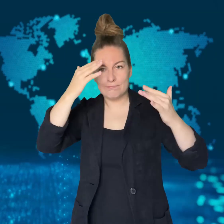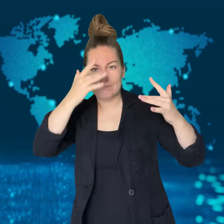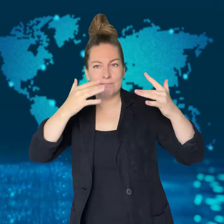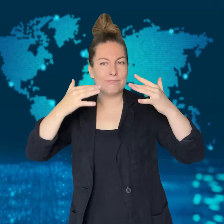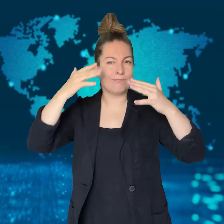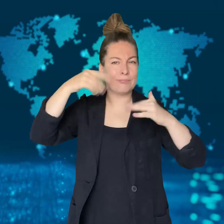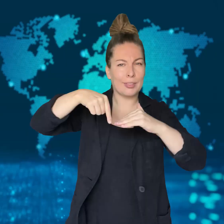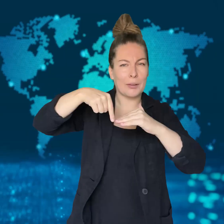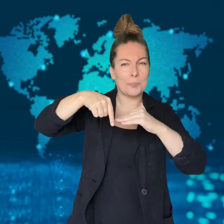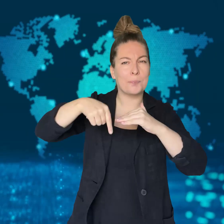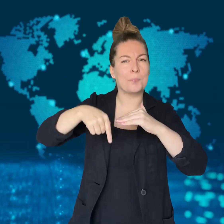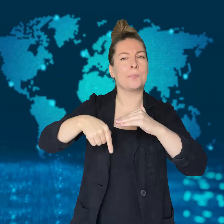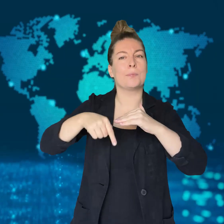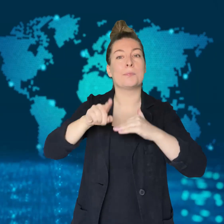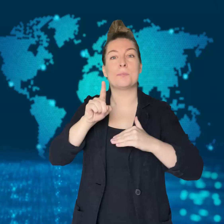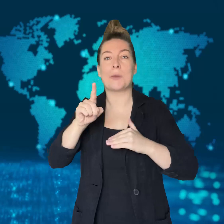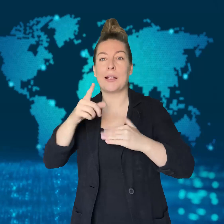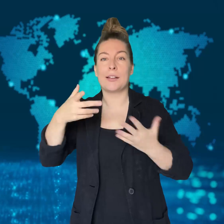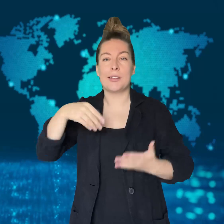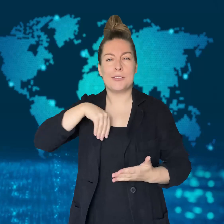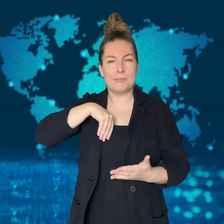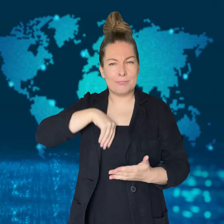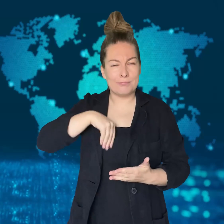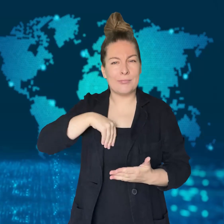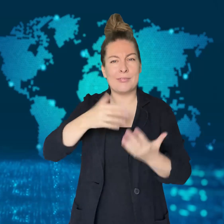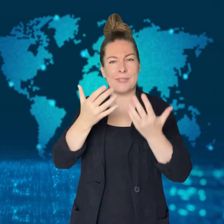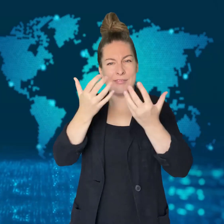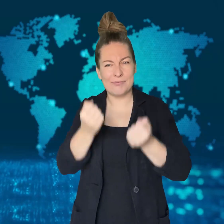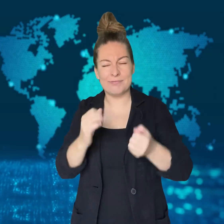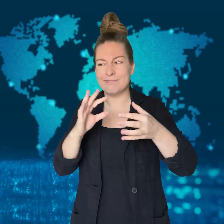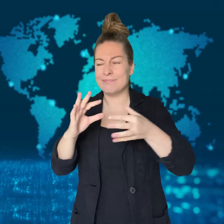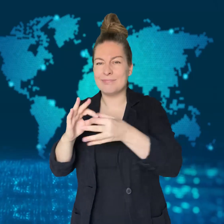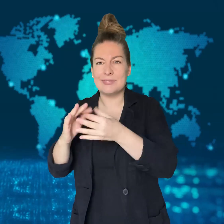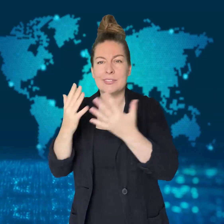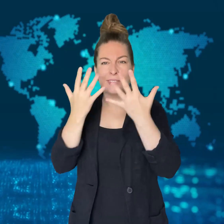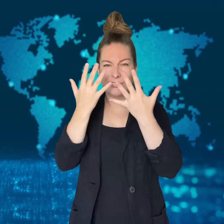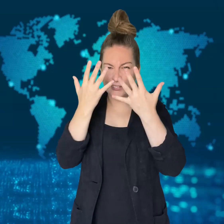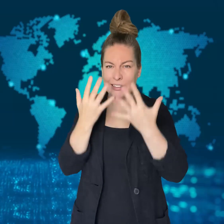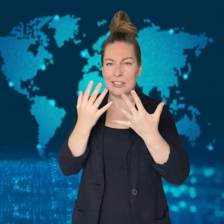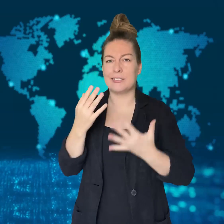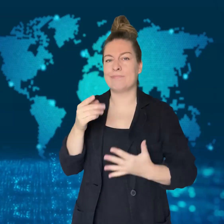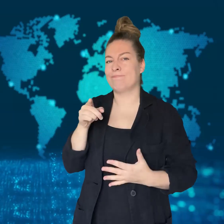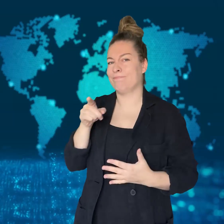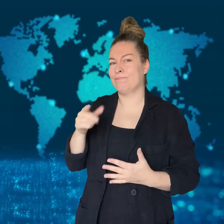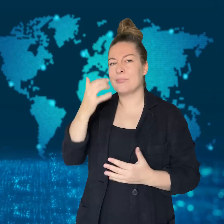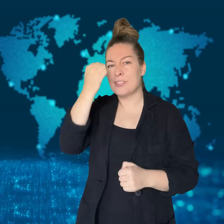Israelis and took over 250 people hostage.